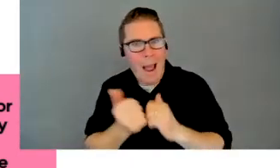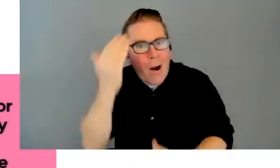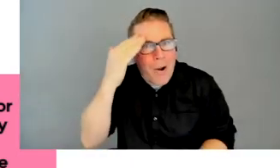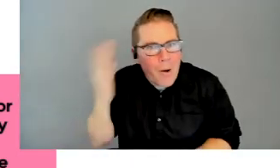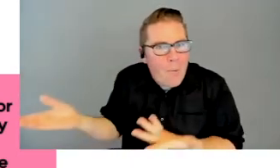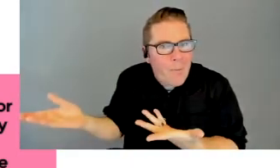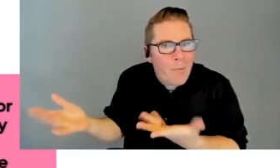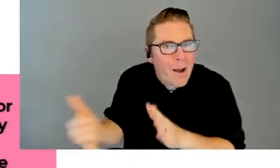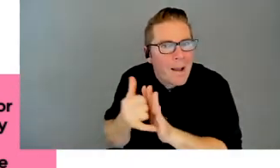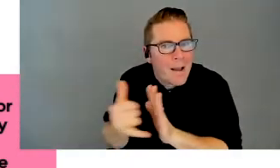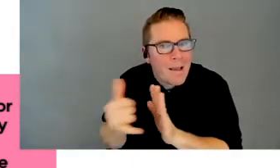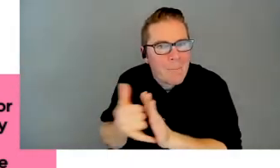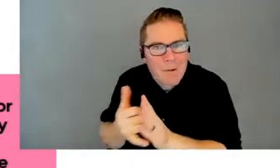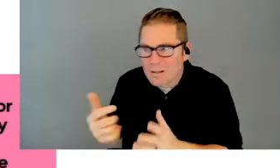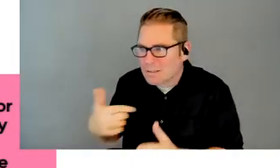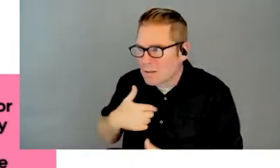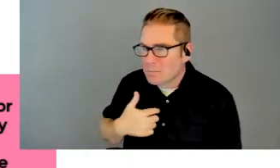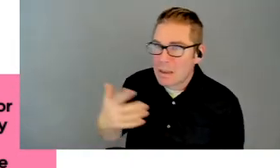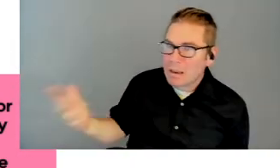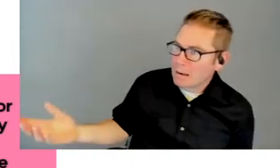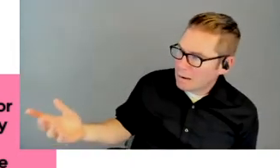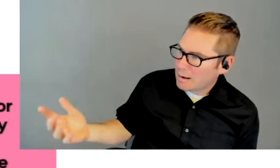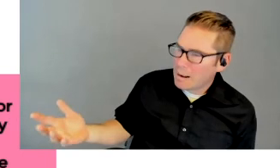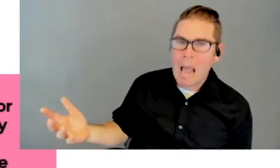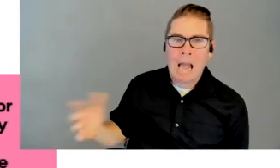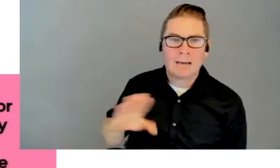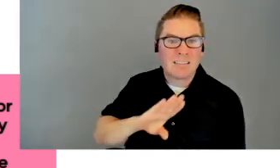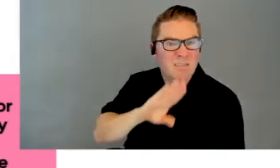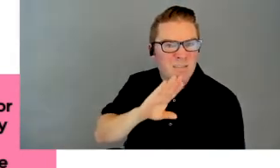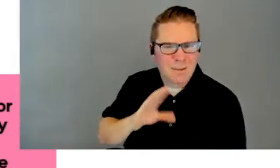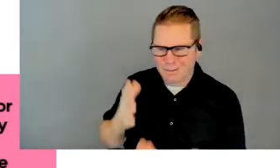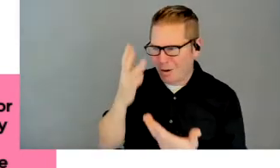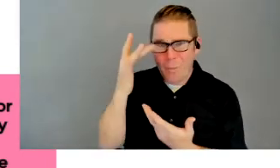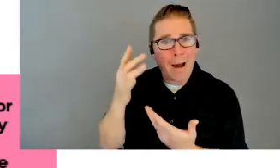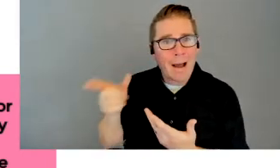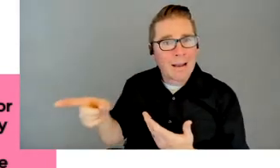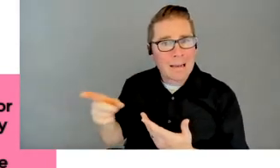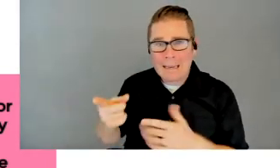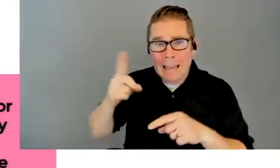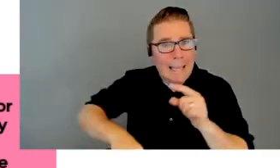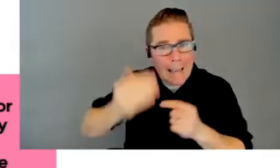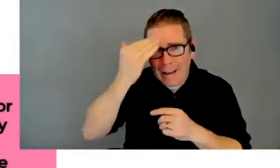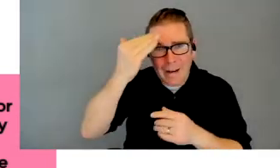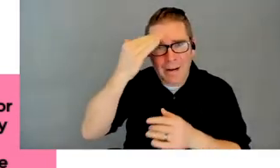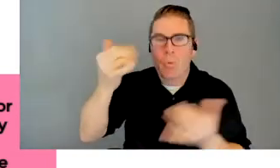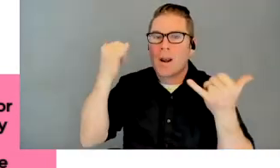There is now a gigantic sign over the entire thing that just says Welcome to the student loan it will never be confusing again.